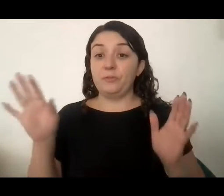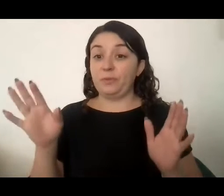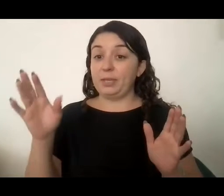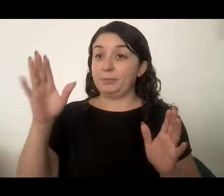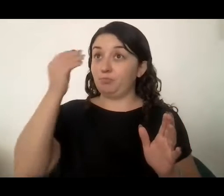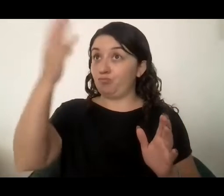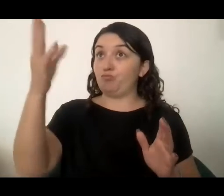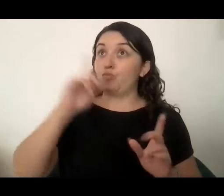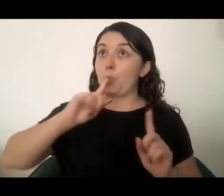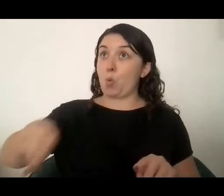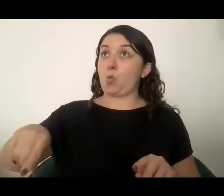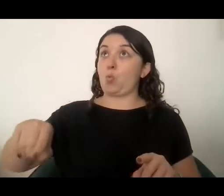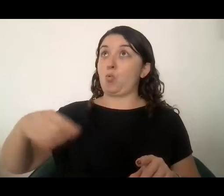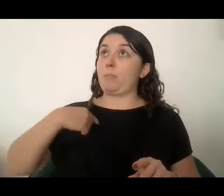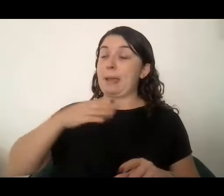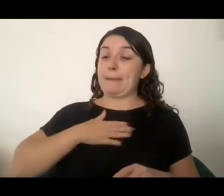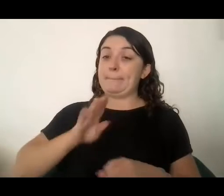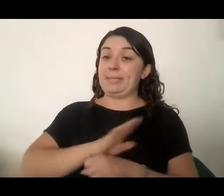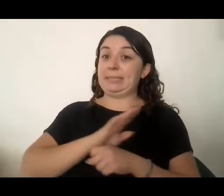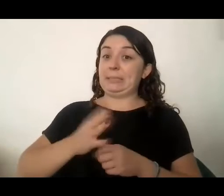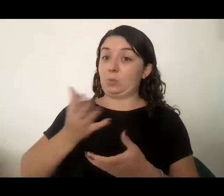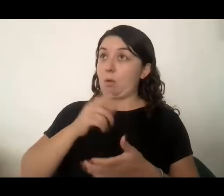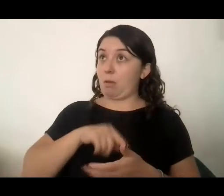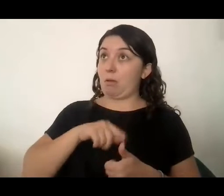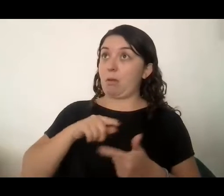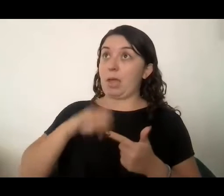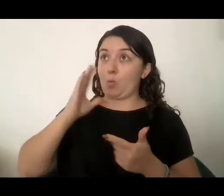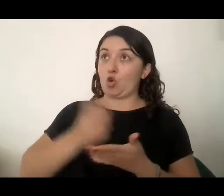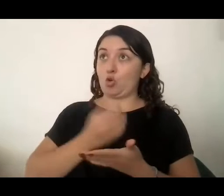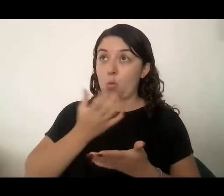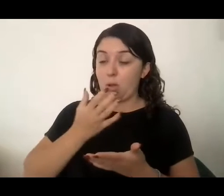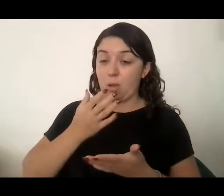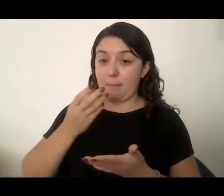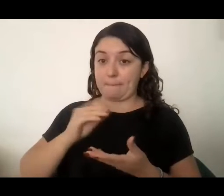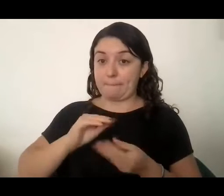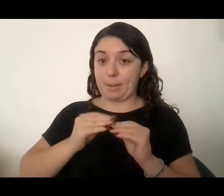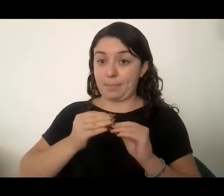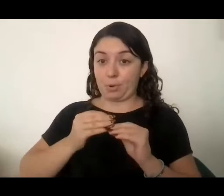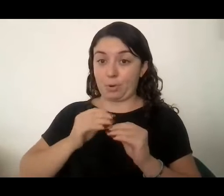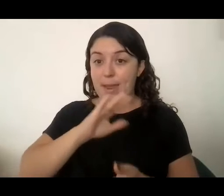this is my business and this is what I am thinking I am going to be making, on an ongoing basis,